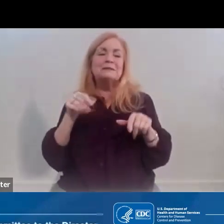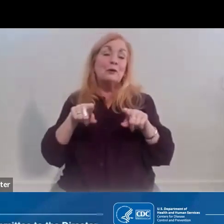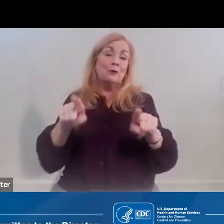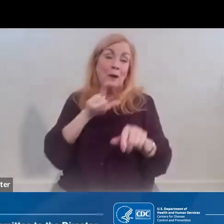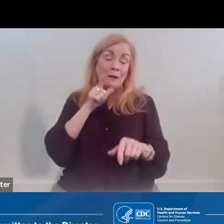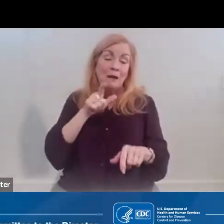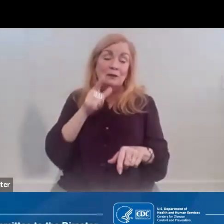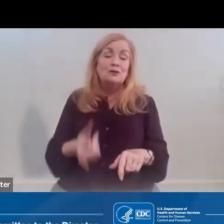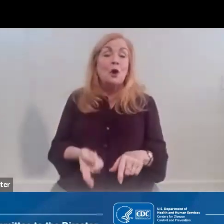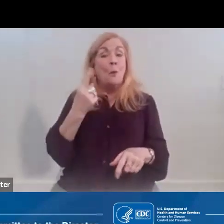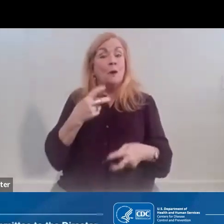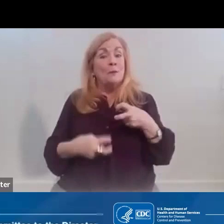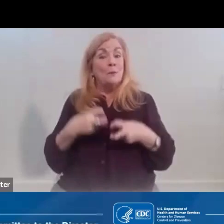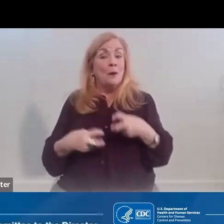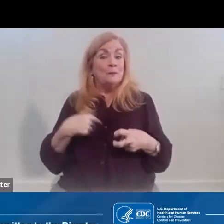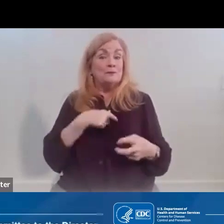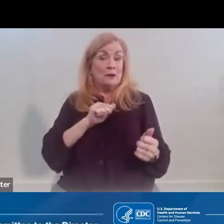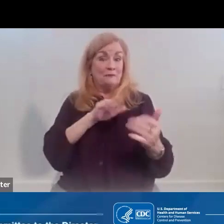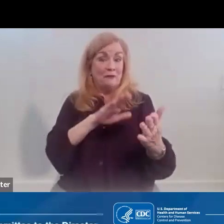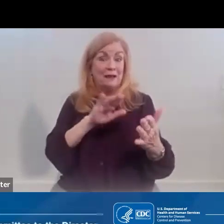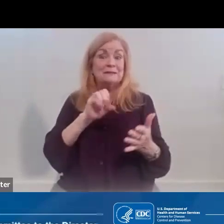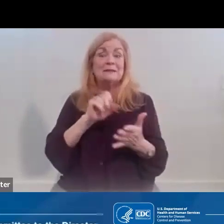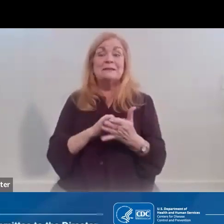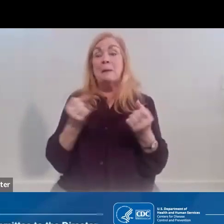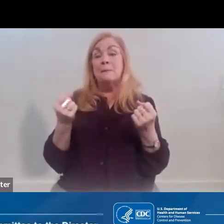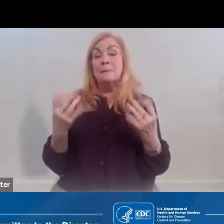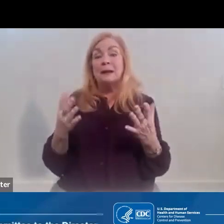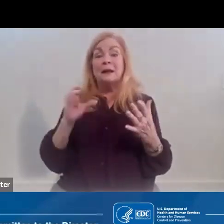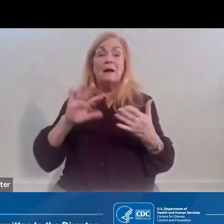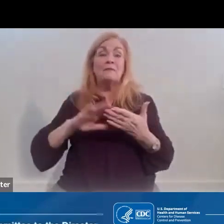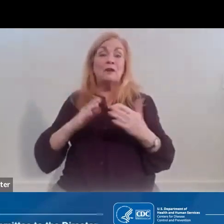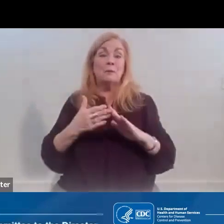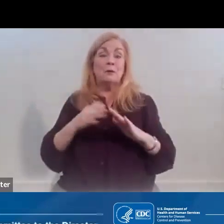One of the problems we face, right, is that many of the community-based organizations